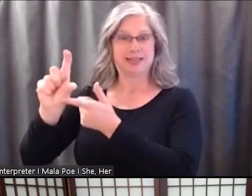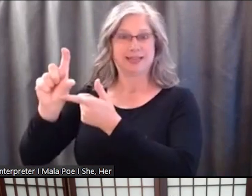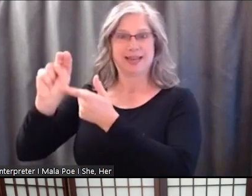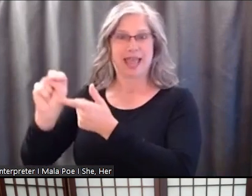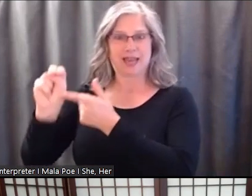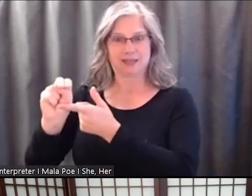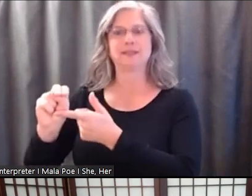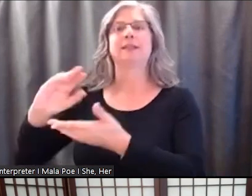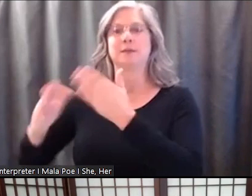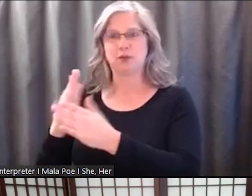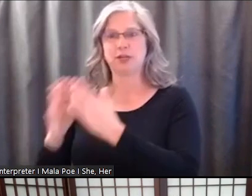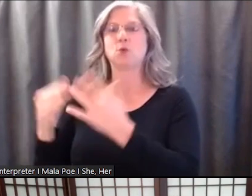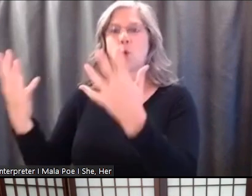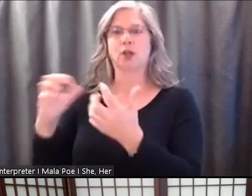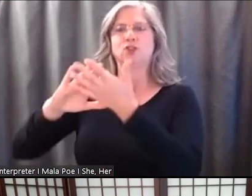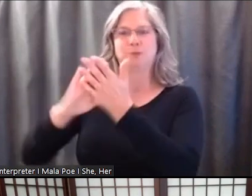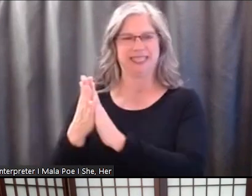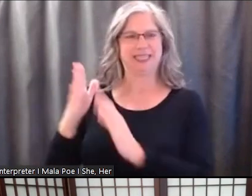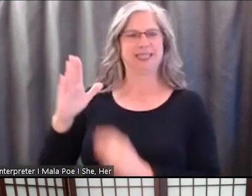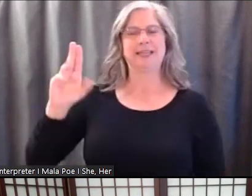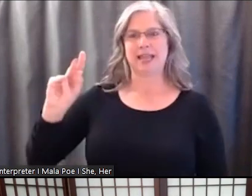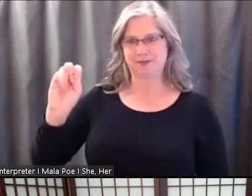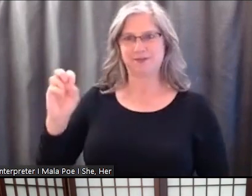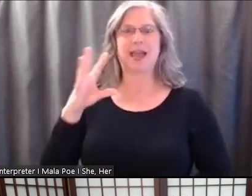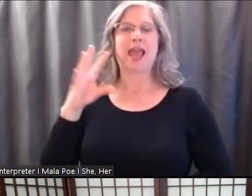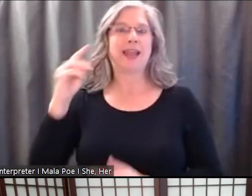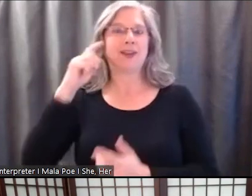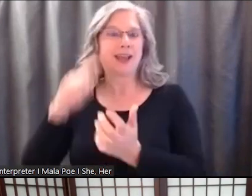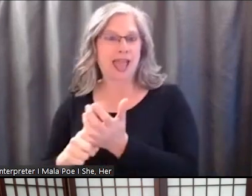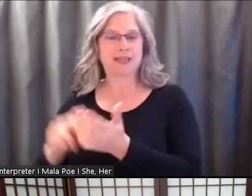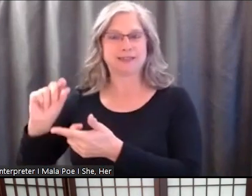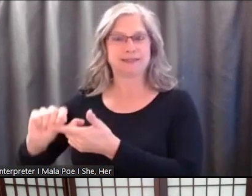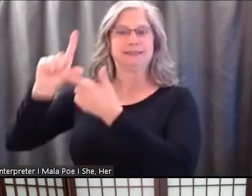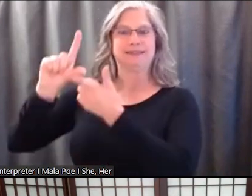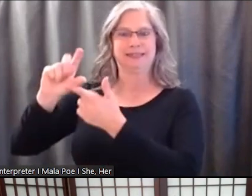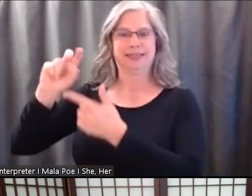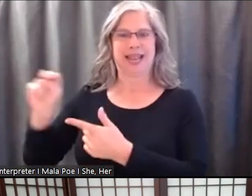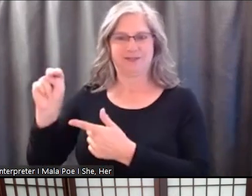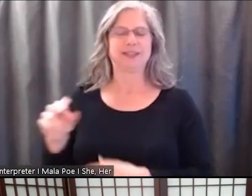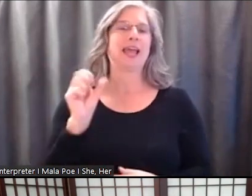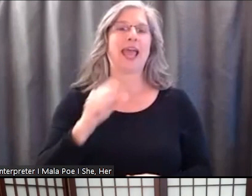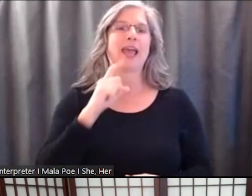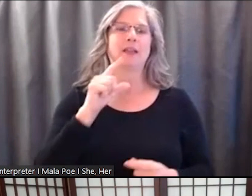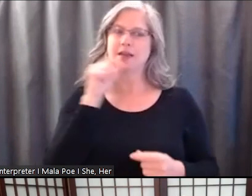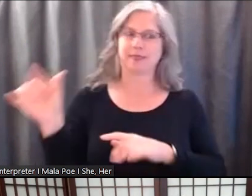and note the capital "N" again, speakers. But this is not the same as being a lowercase "n" native speaker.